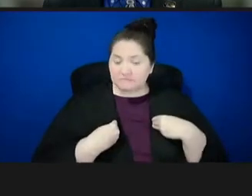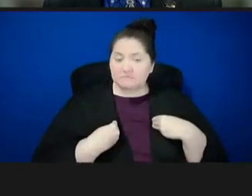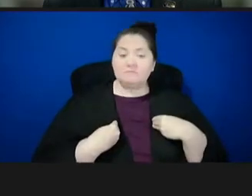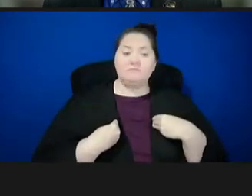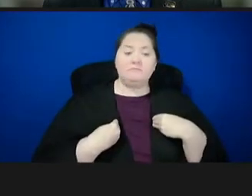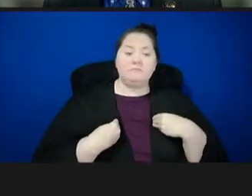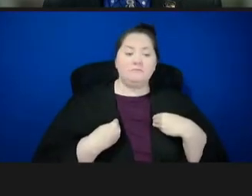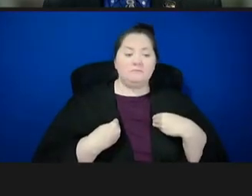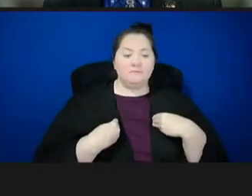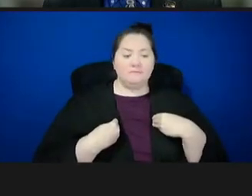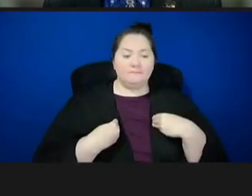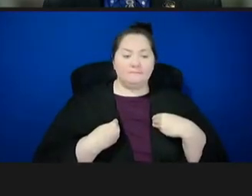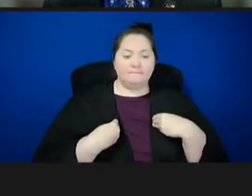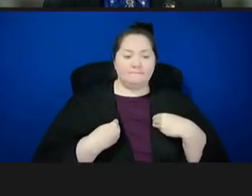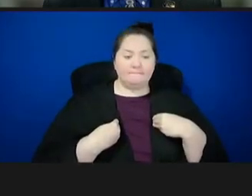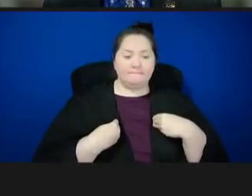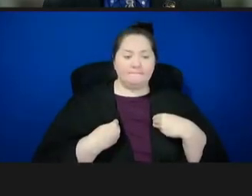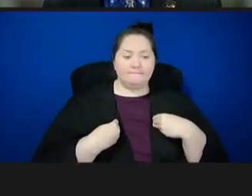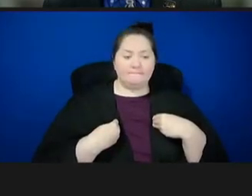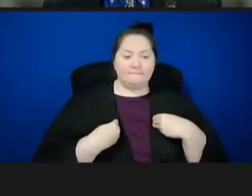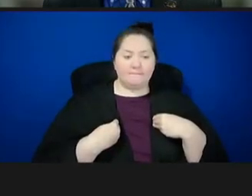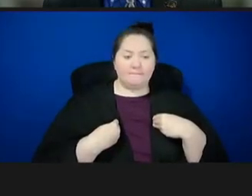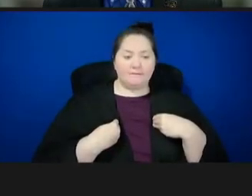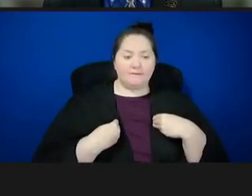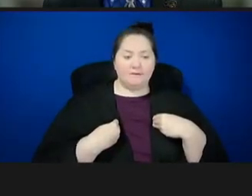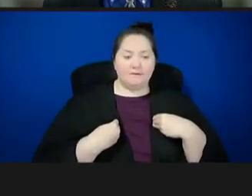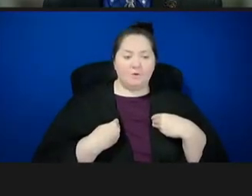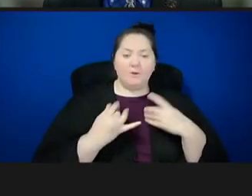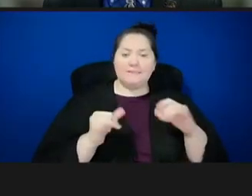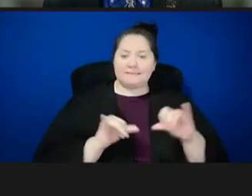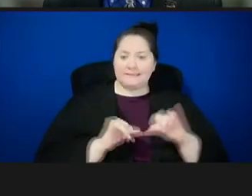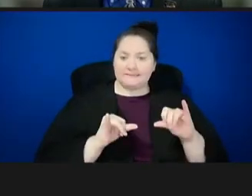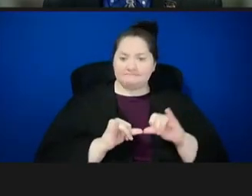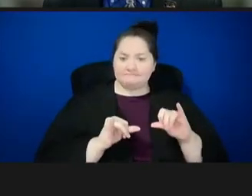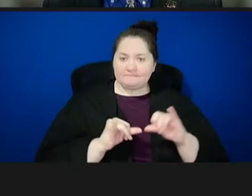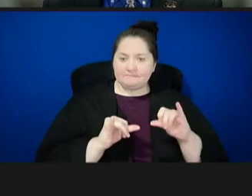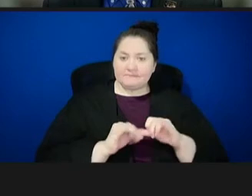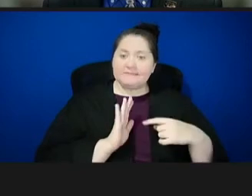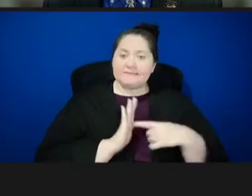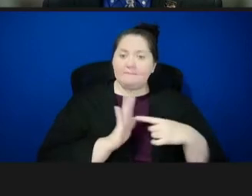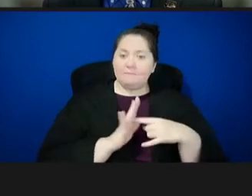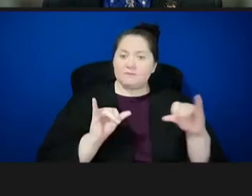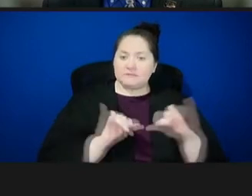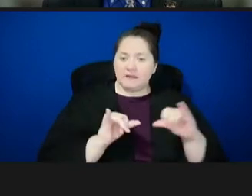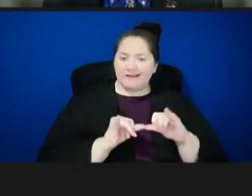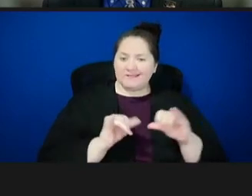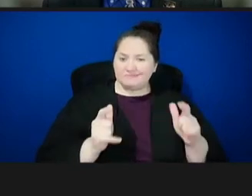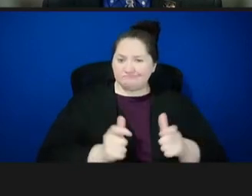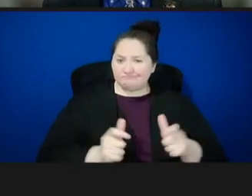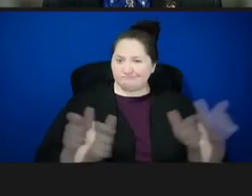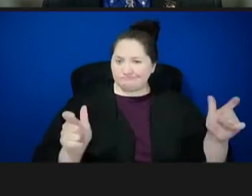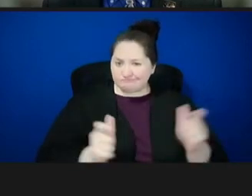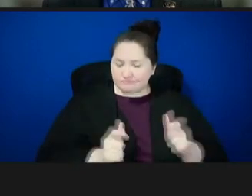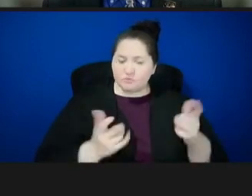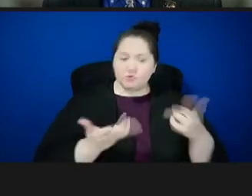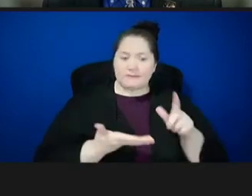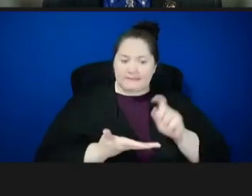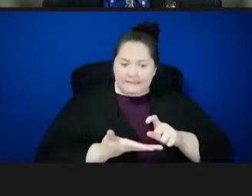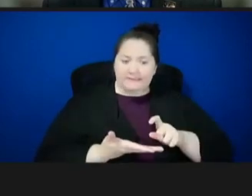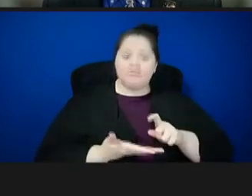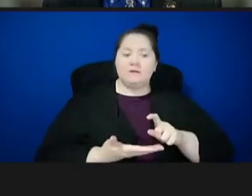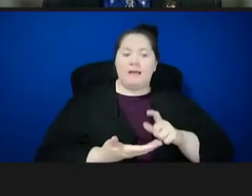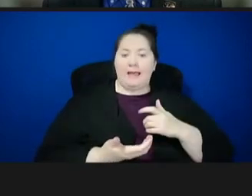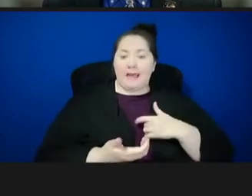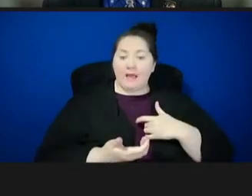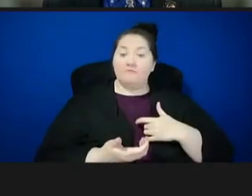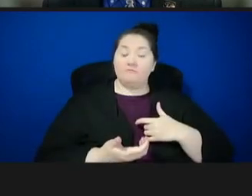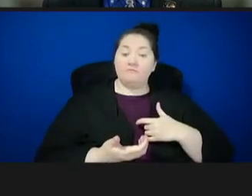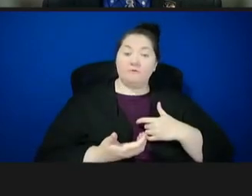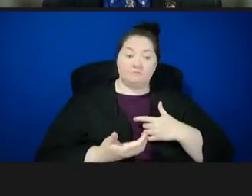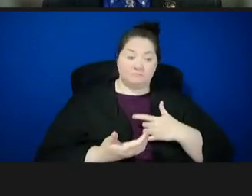what size of sample size that you need to be able to have meaningful predictions for